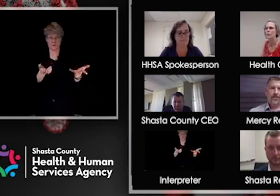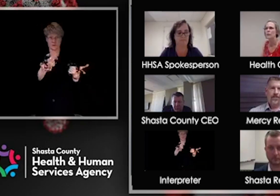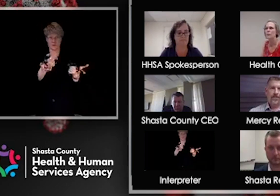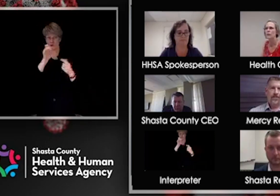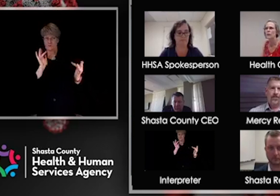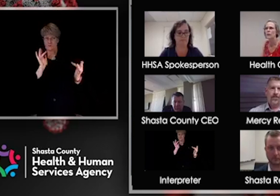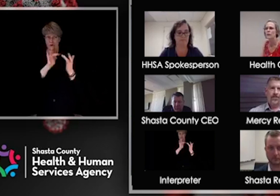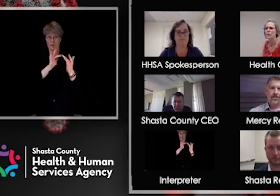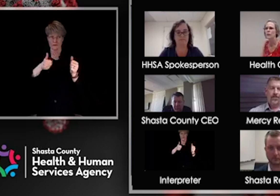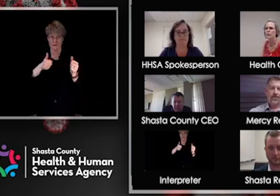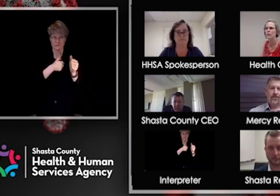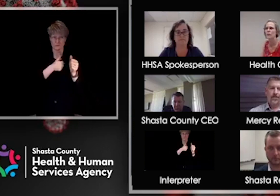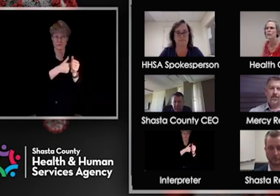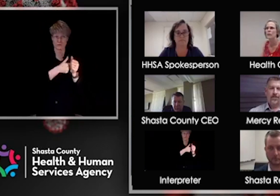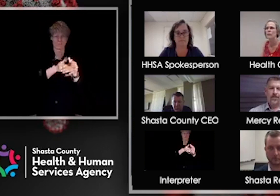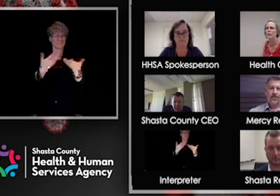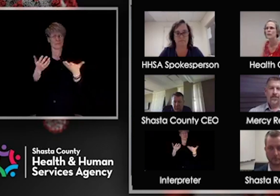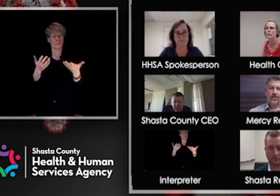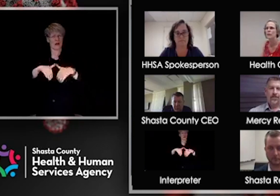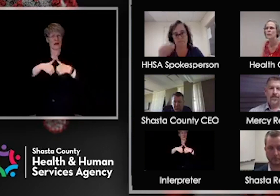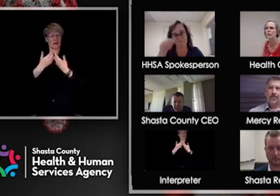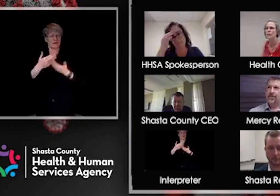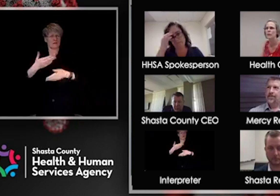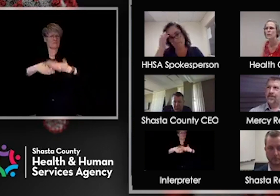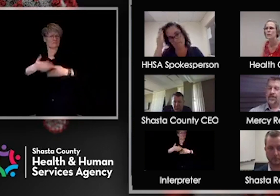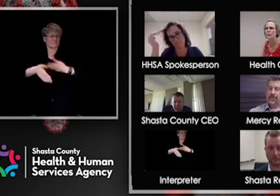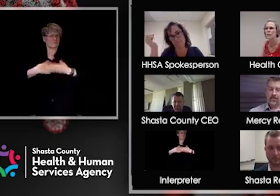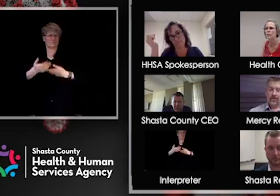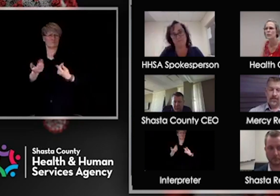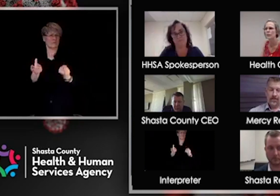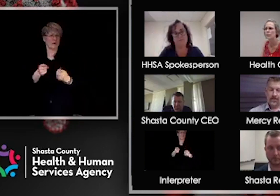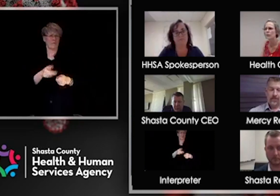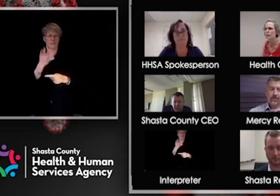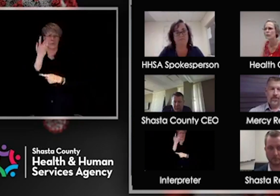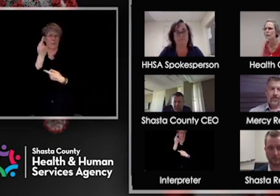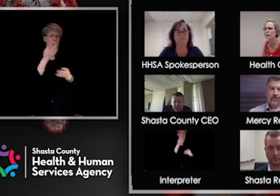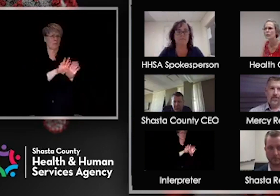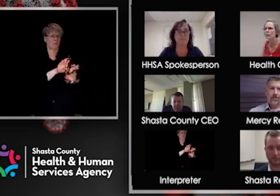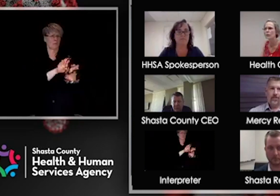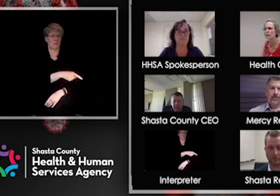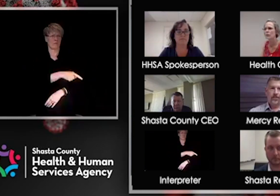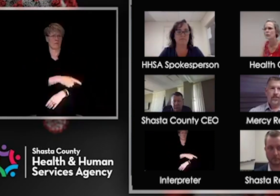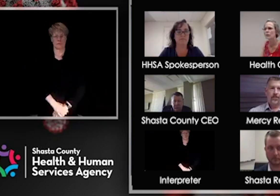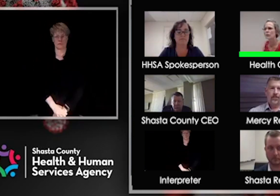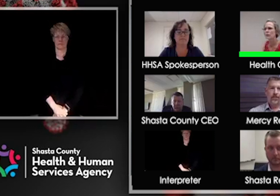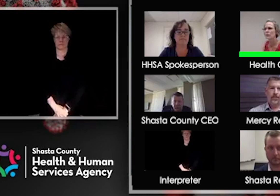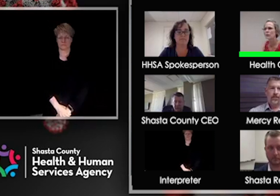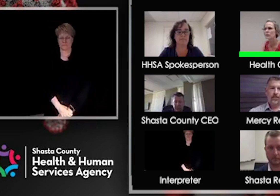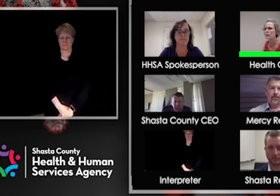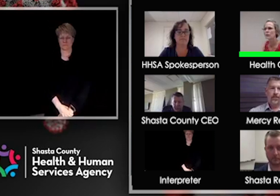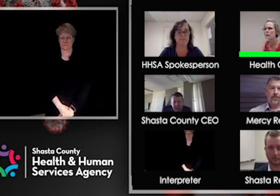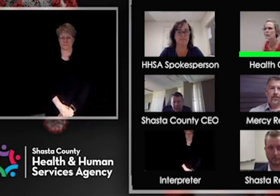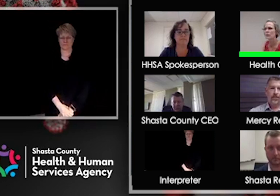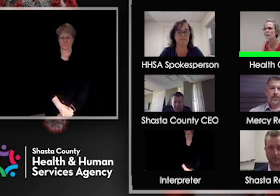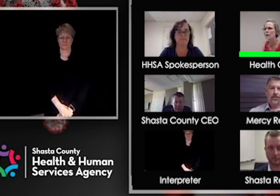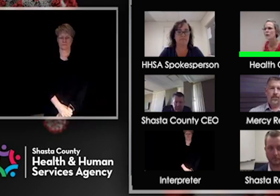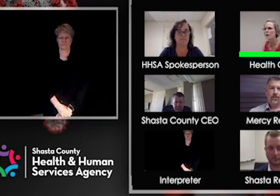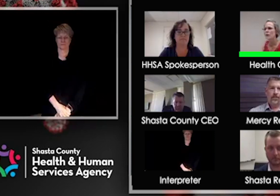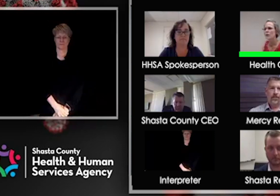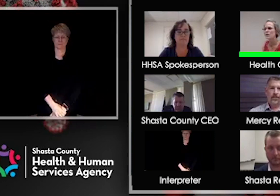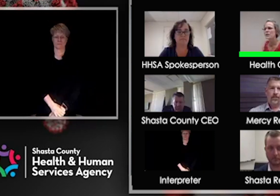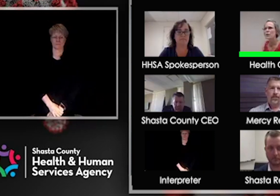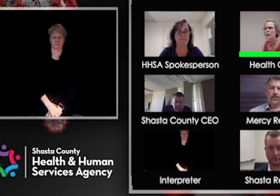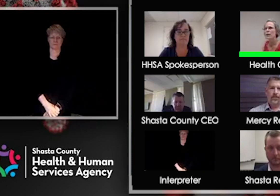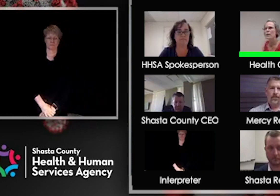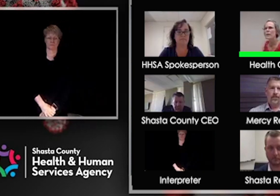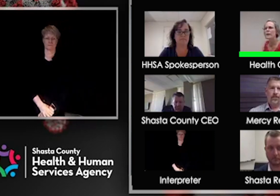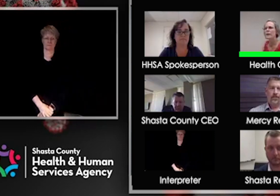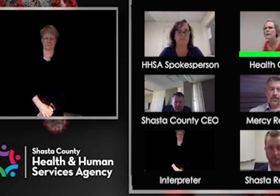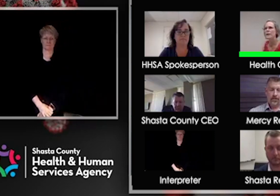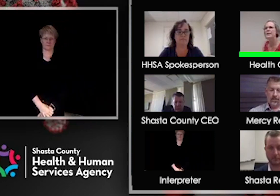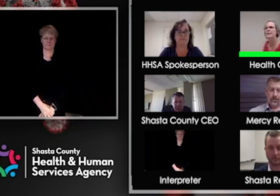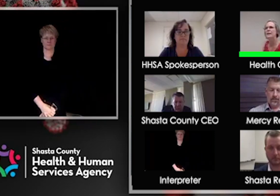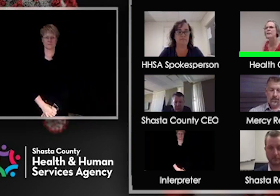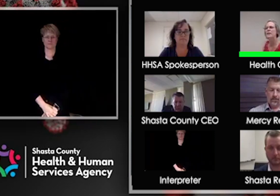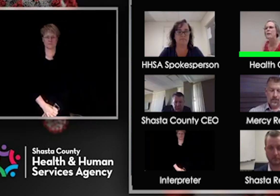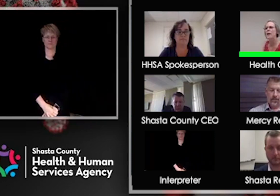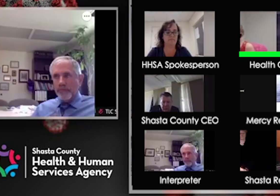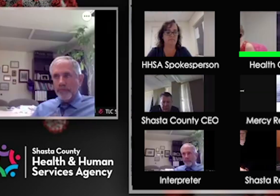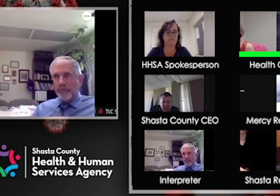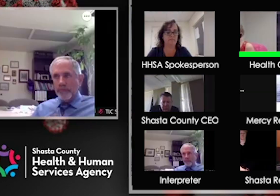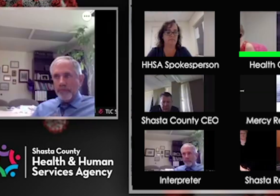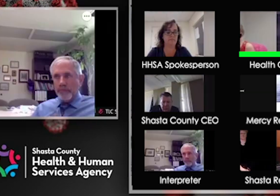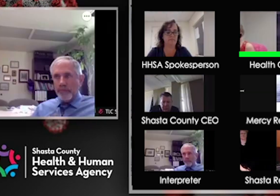how that all kind of worked out here? I don’t have a lot of details on that, but